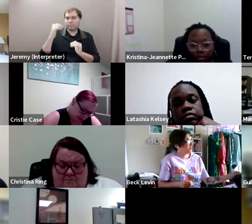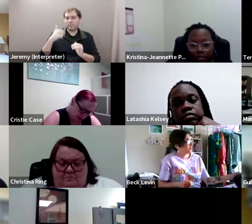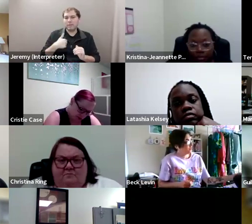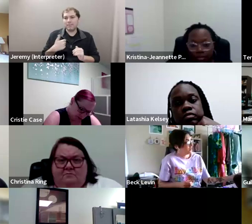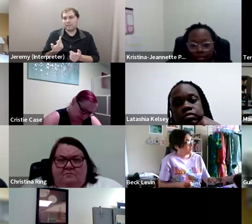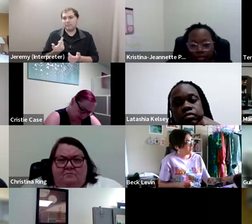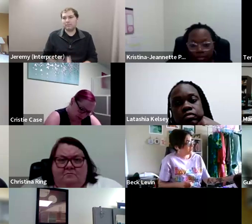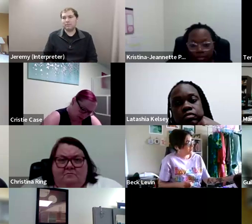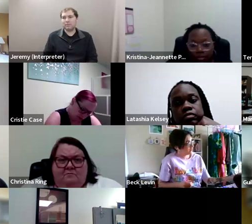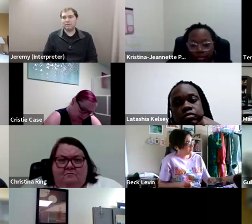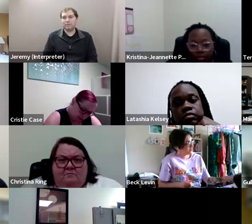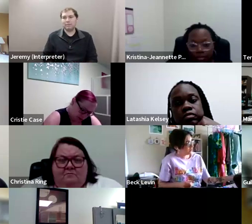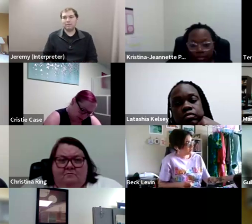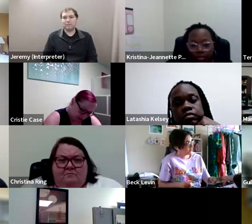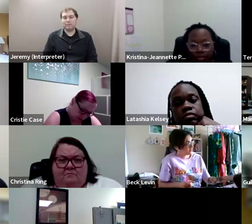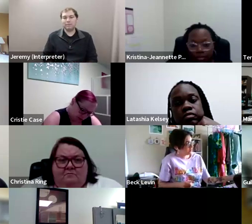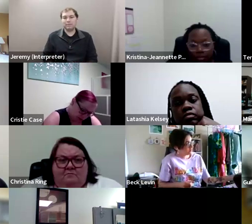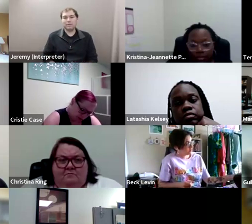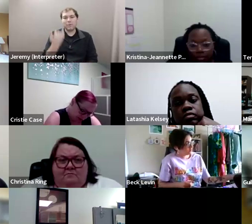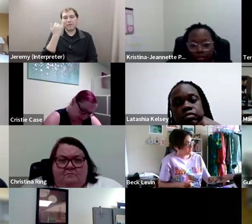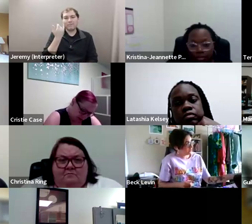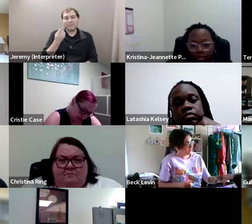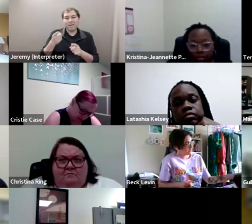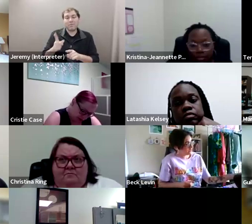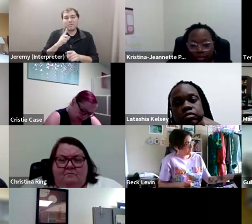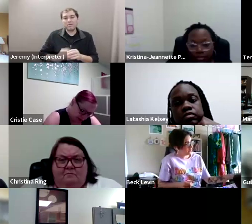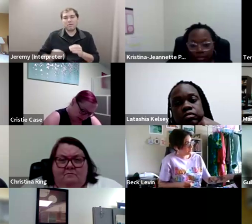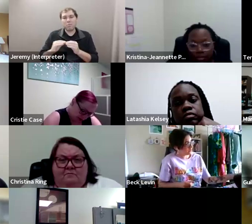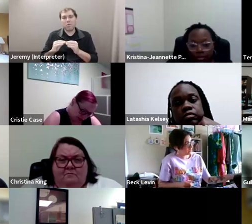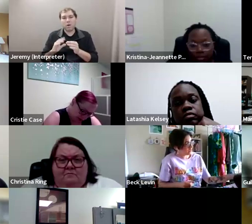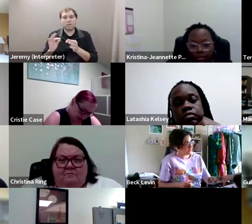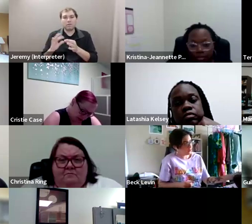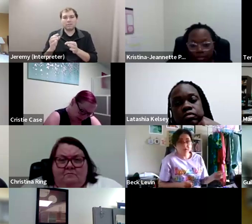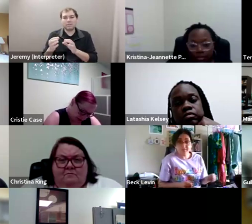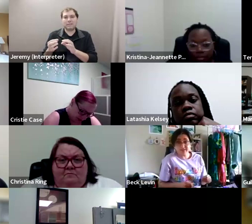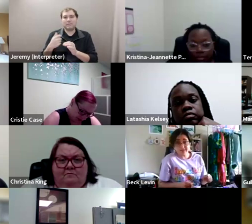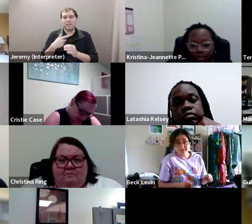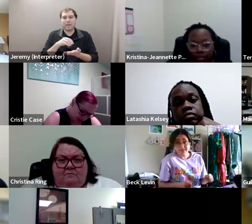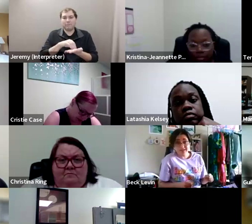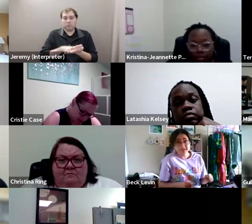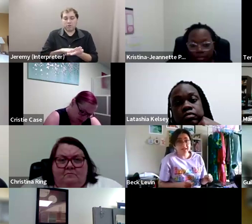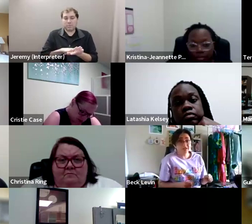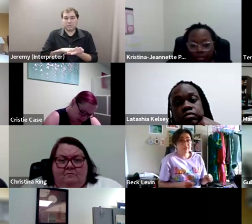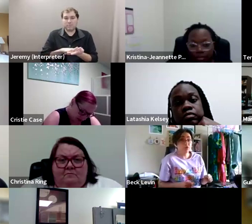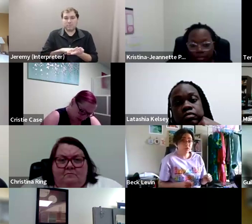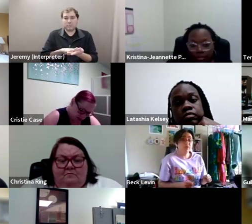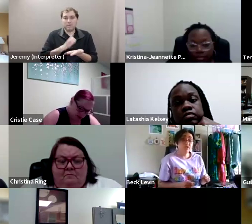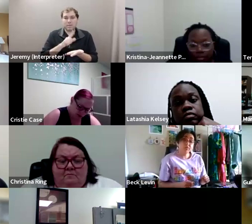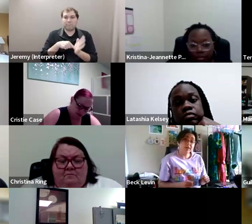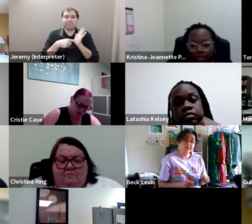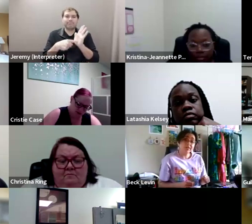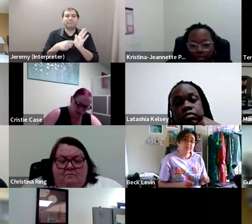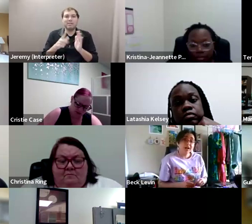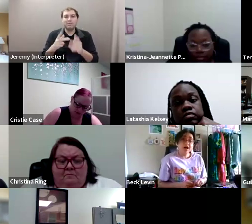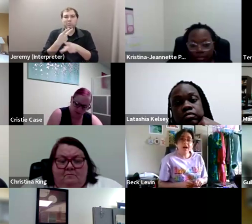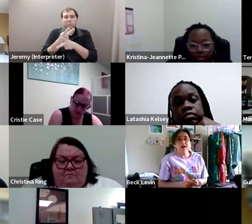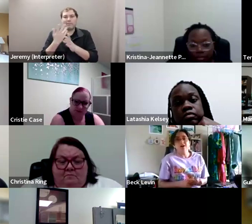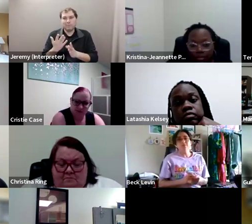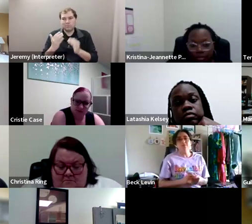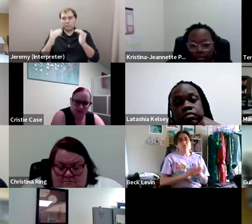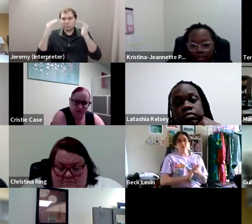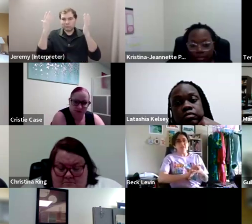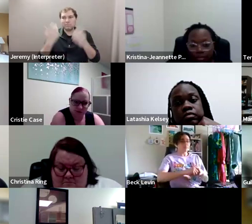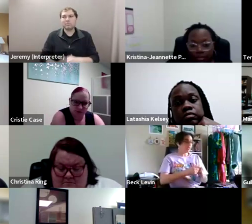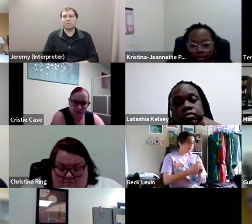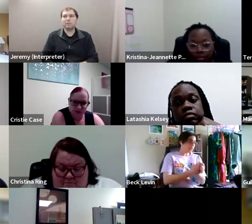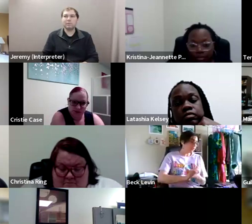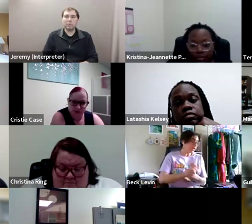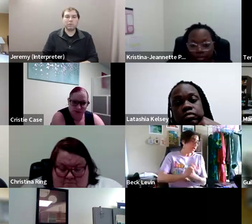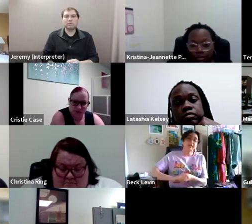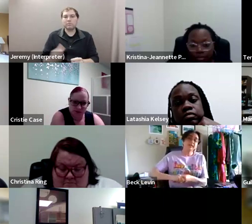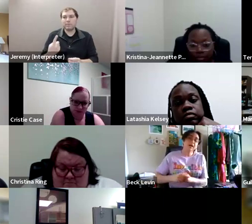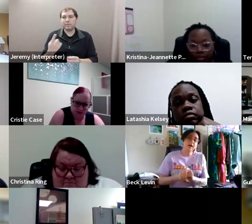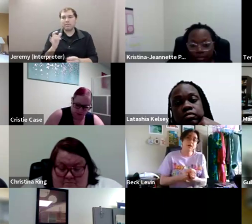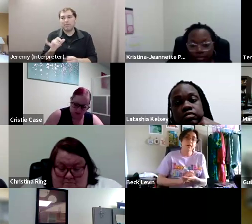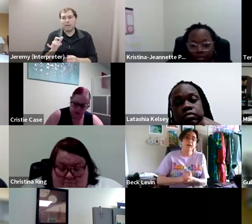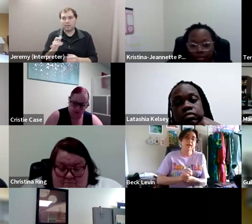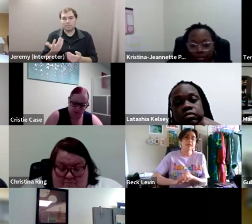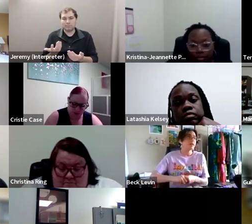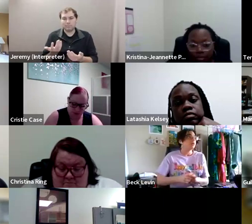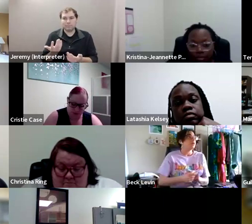Beck Levin: And if they're underestimating me, they're more likely to say something that I have documented, that I can then forward to their supervisor or something along those lines. And